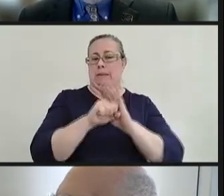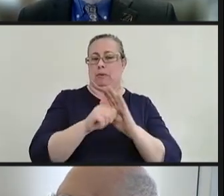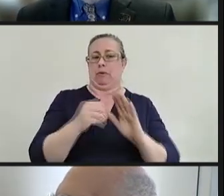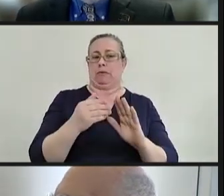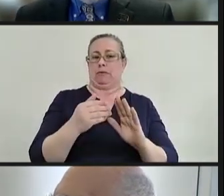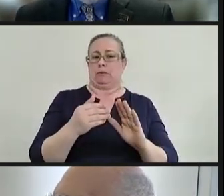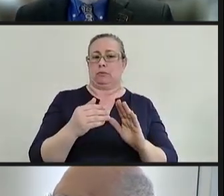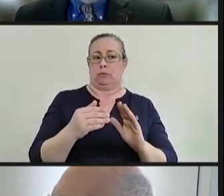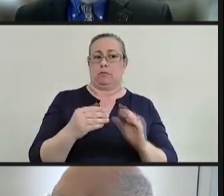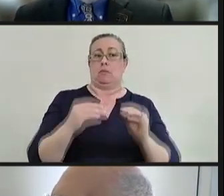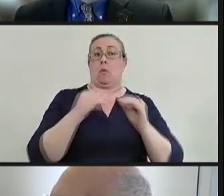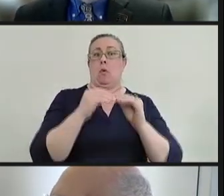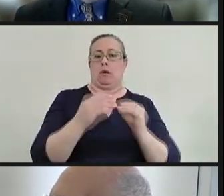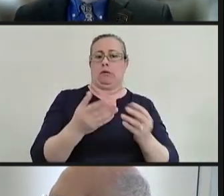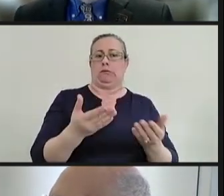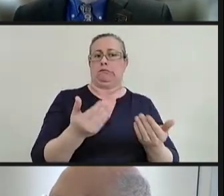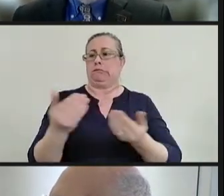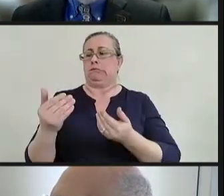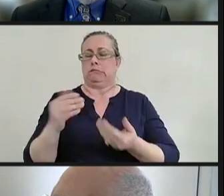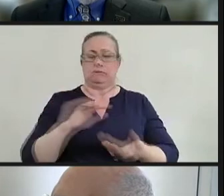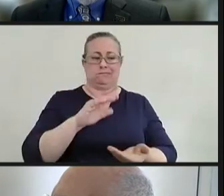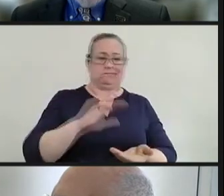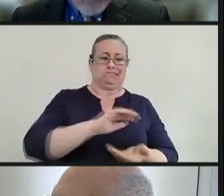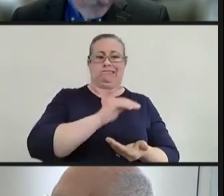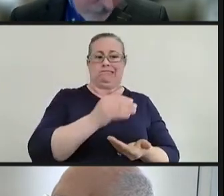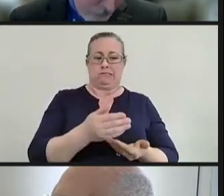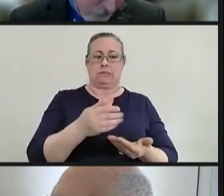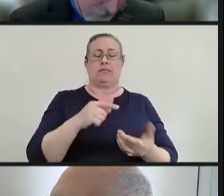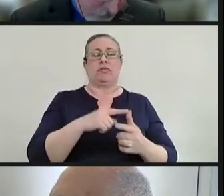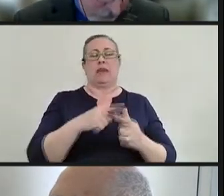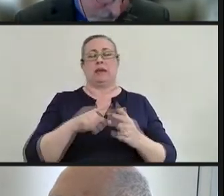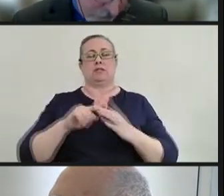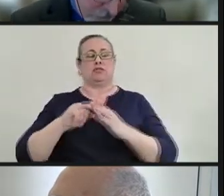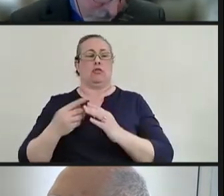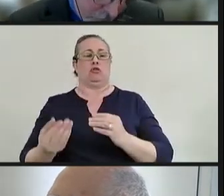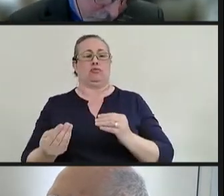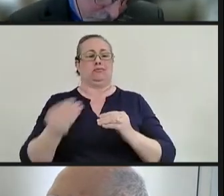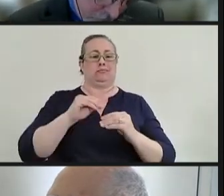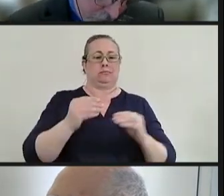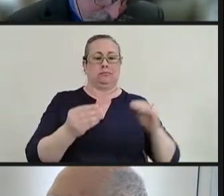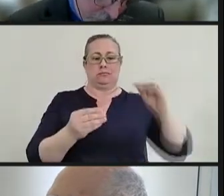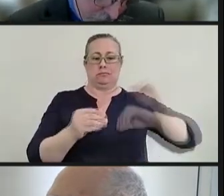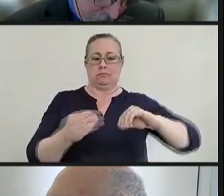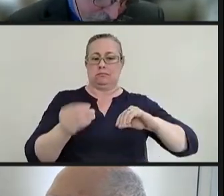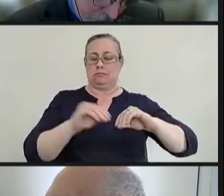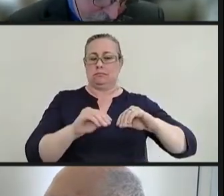And then you would build, you would start to build in, you know, eliminate assays